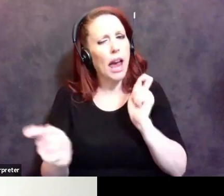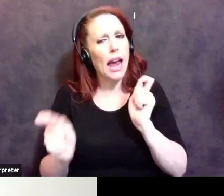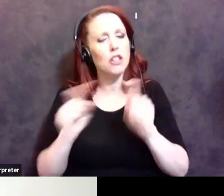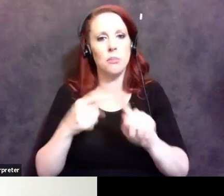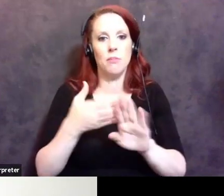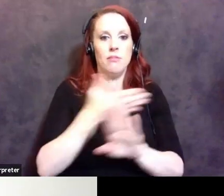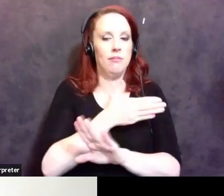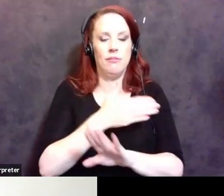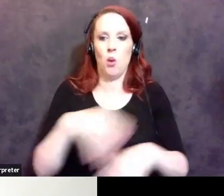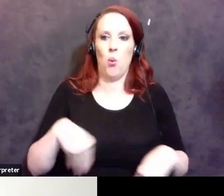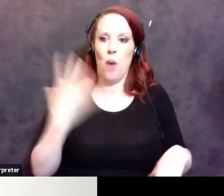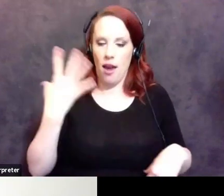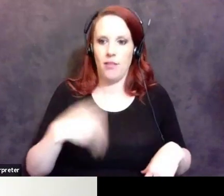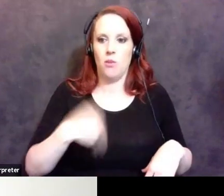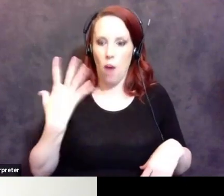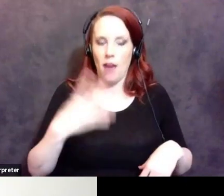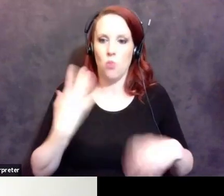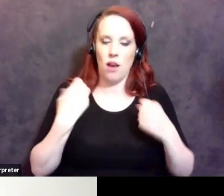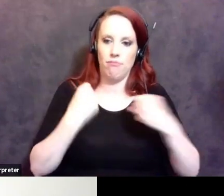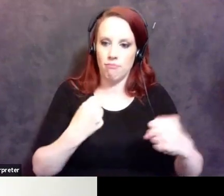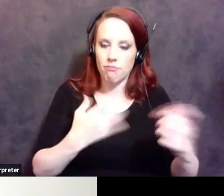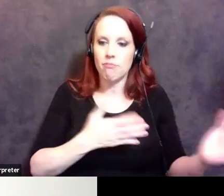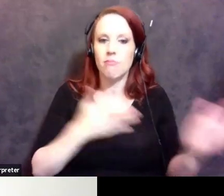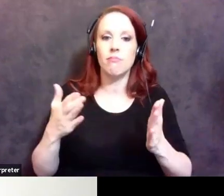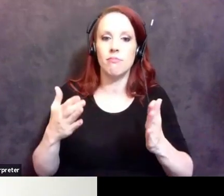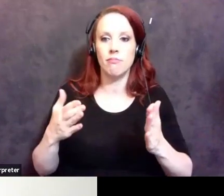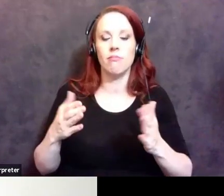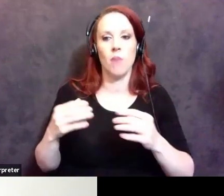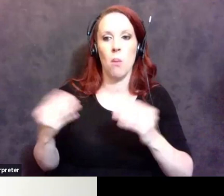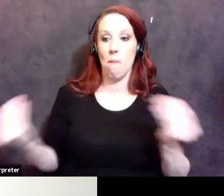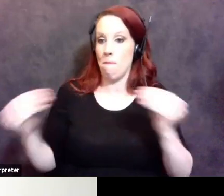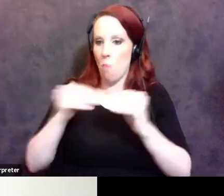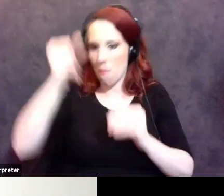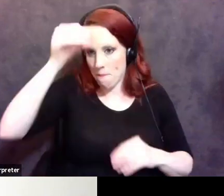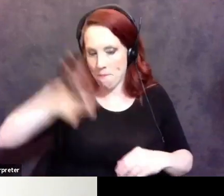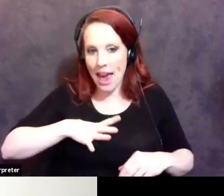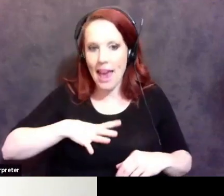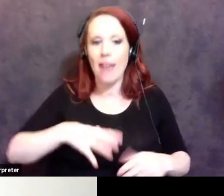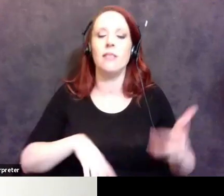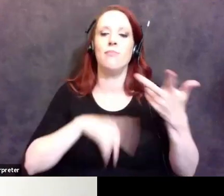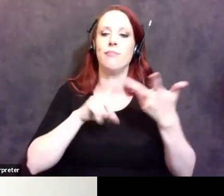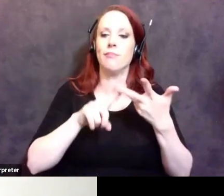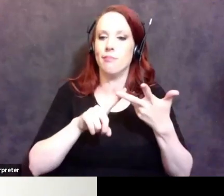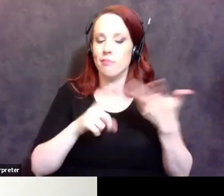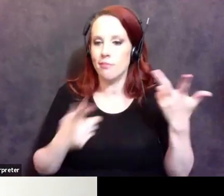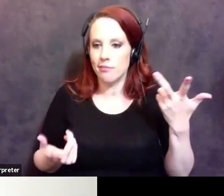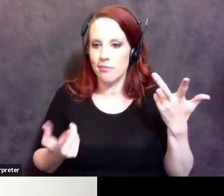white and very gendered and very male dominated and previously very focused on wheelchair